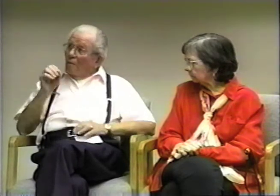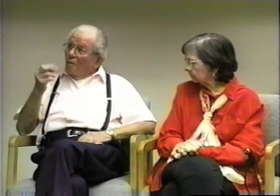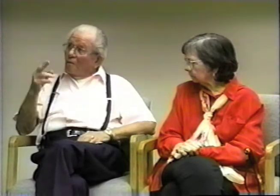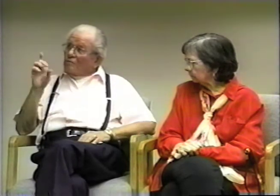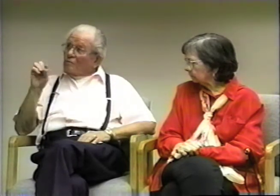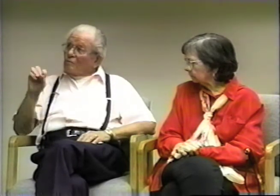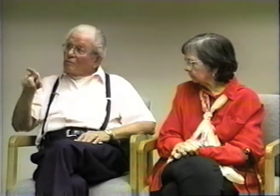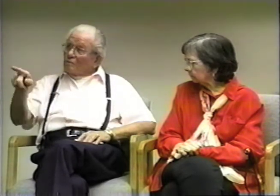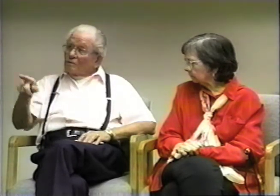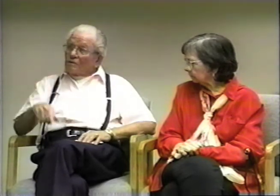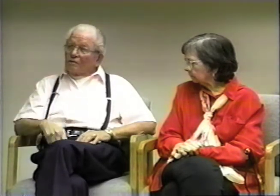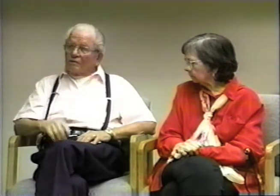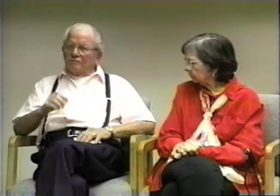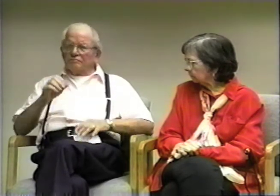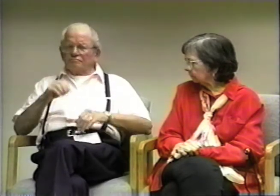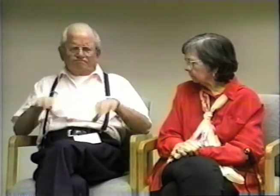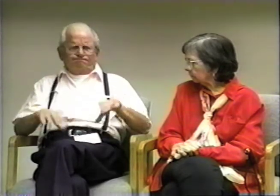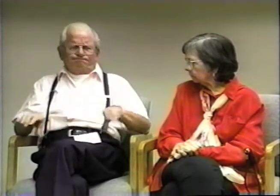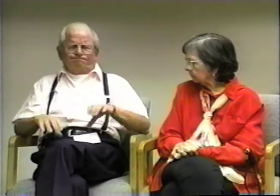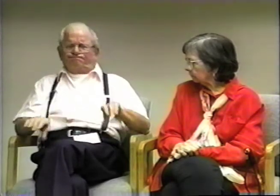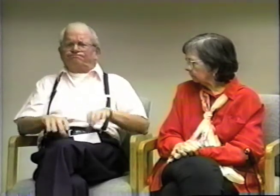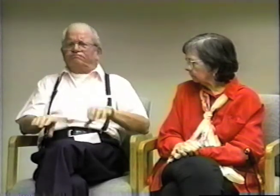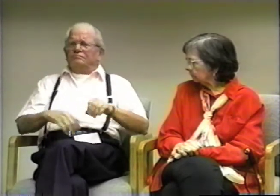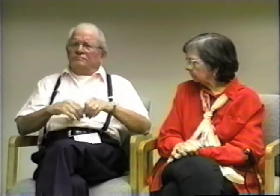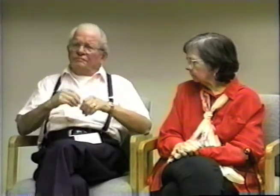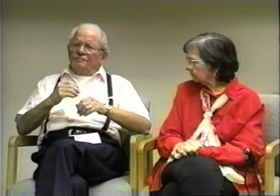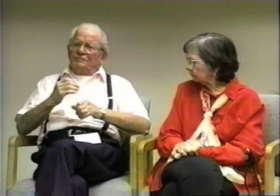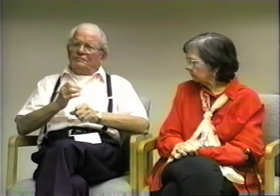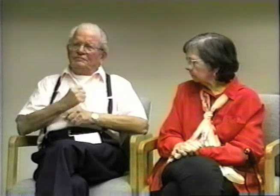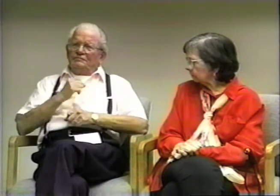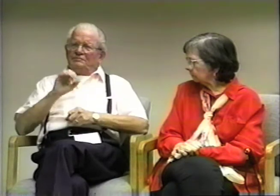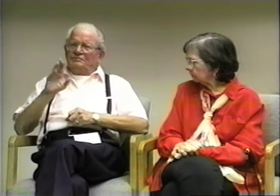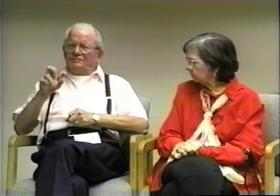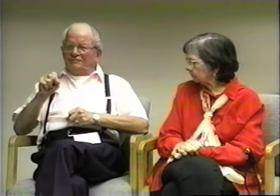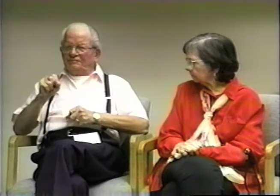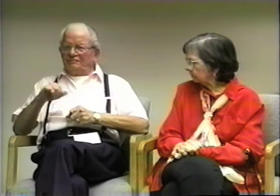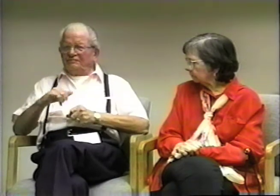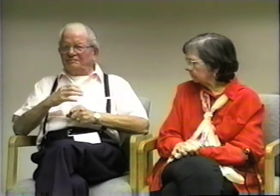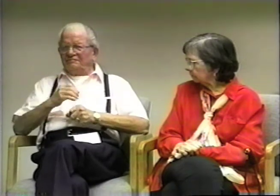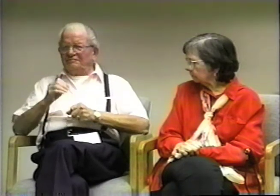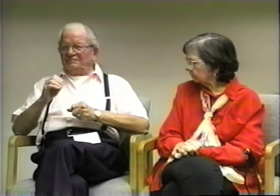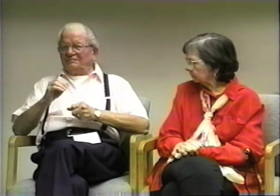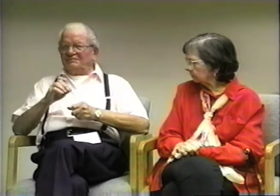I'd think to myself, "Oh, DO you?!"